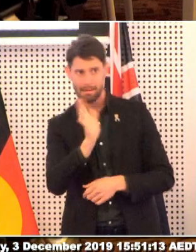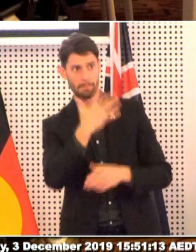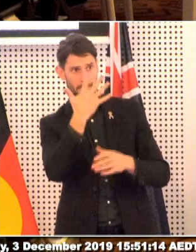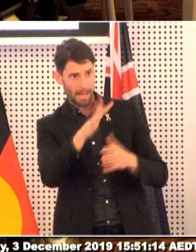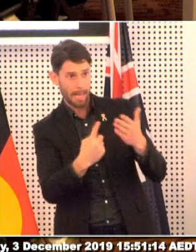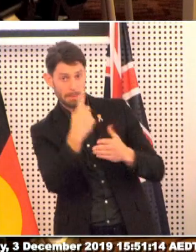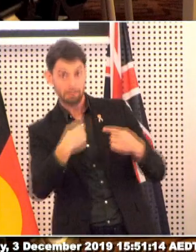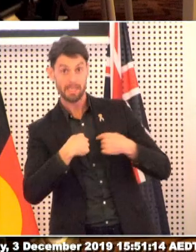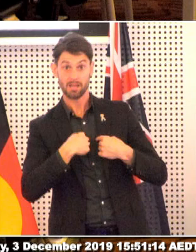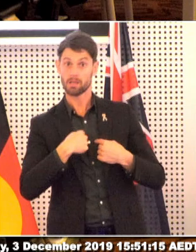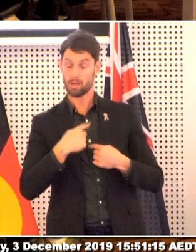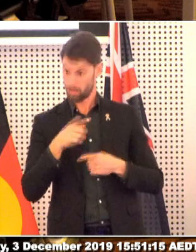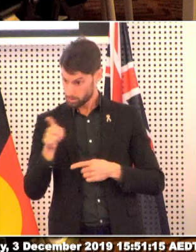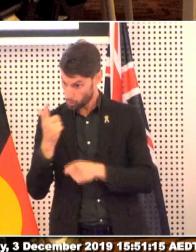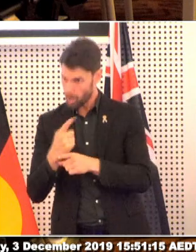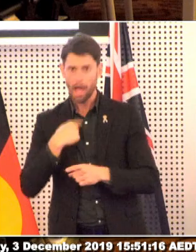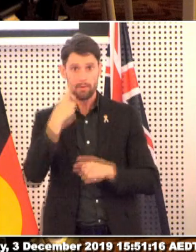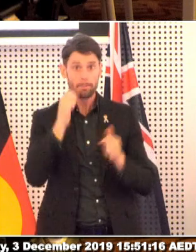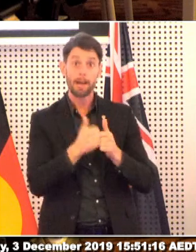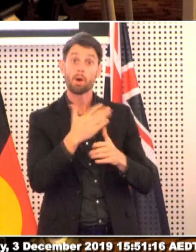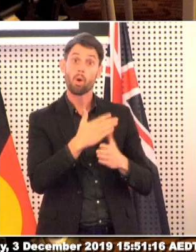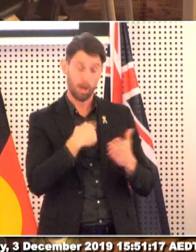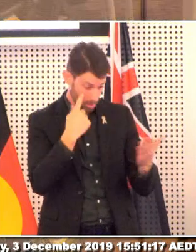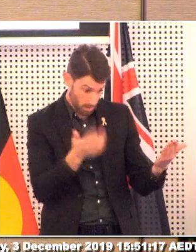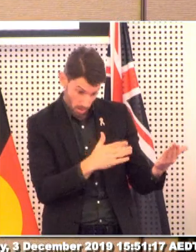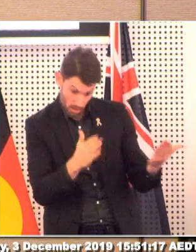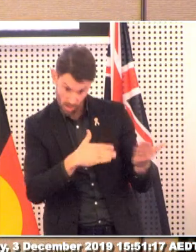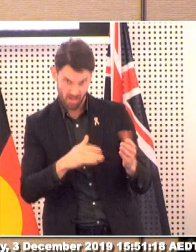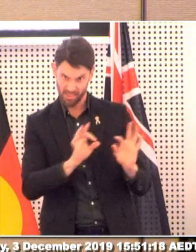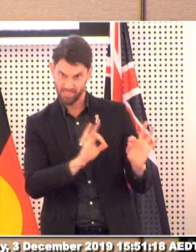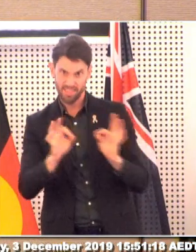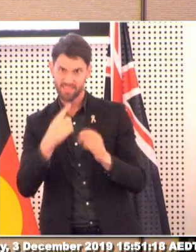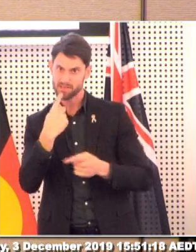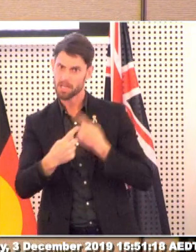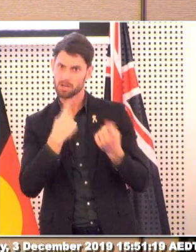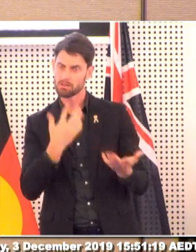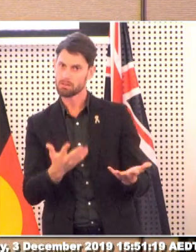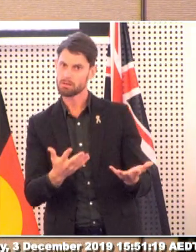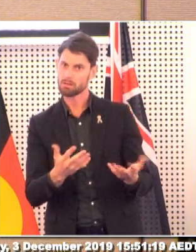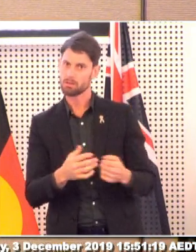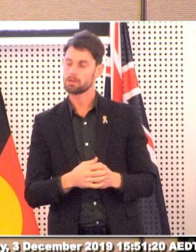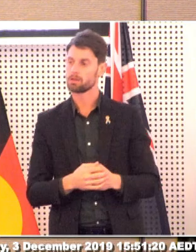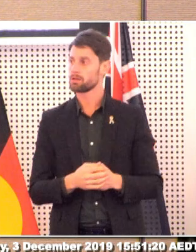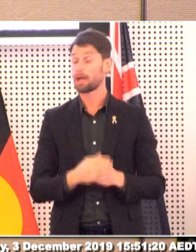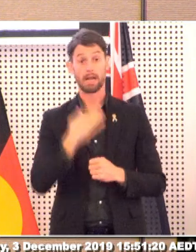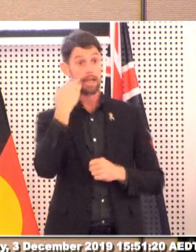I’ve definitely had – in just the broken window, that was a resident who had told me about that, so - - -